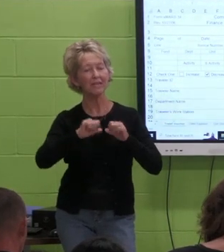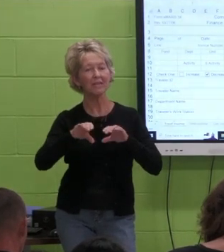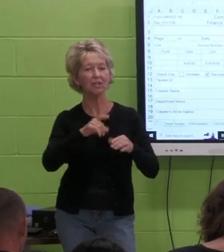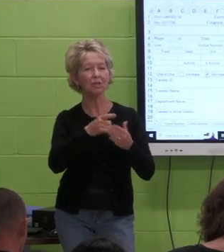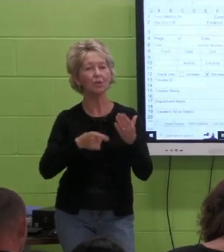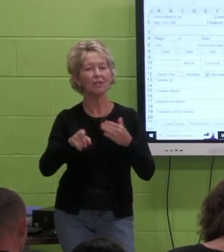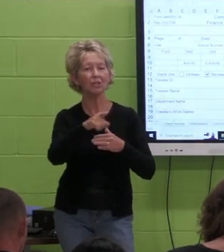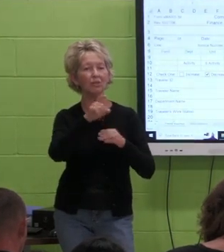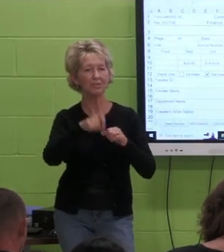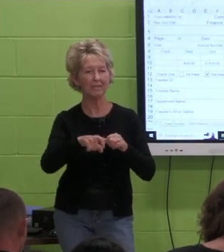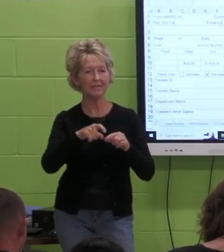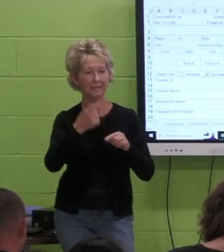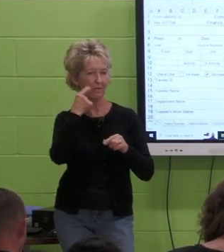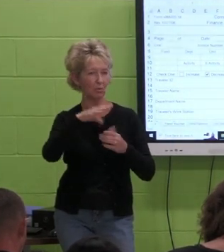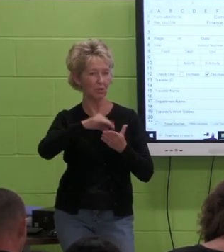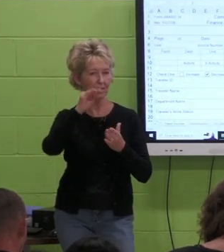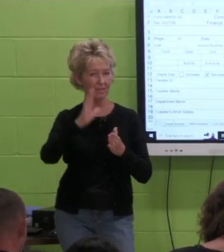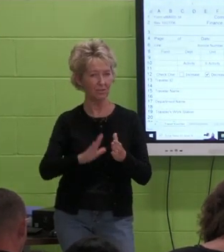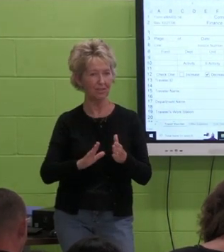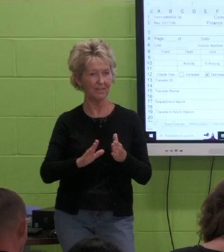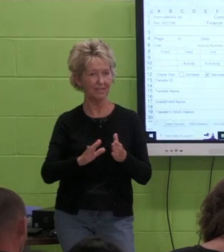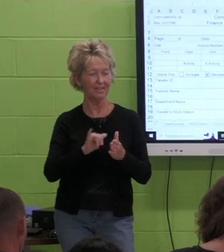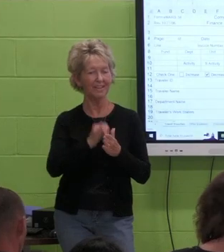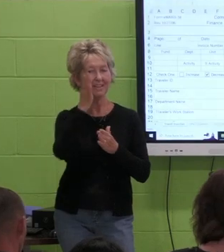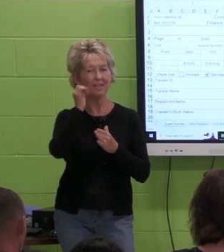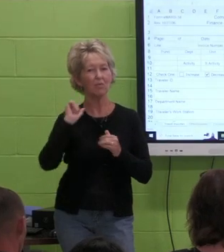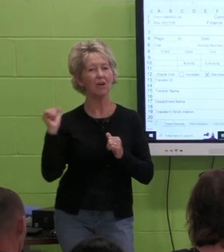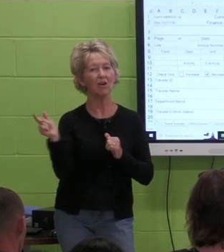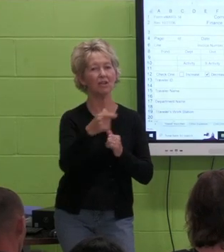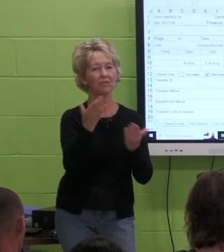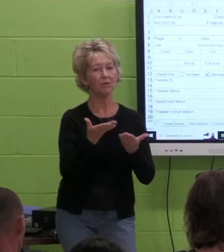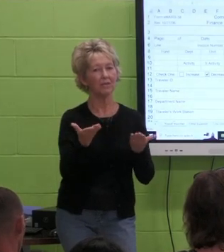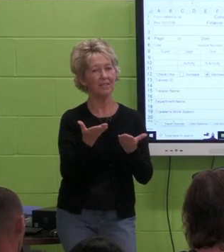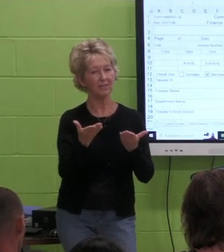service your students because I think that's why every single one of you are in this room that's